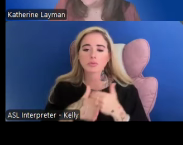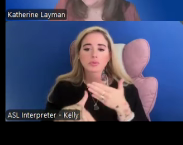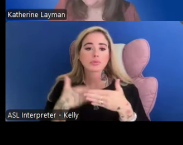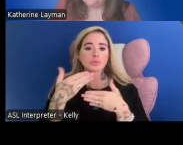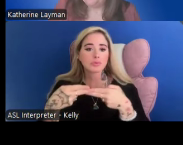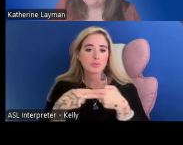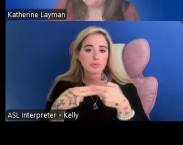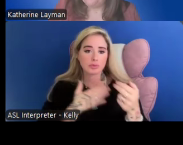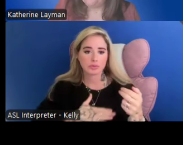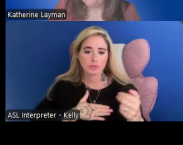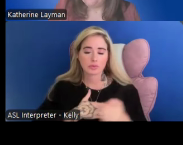Next slide, please.